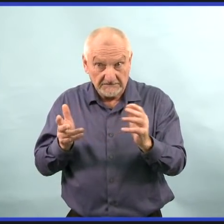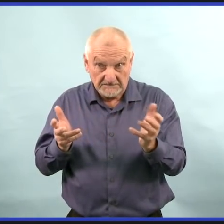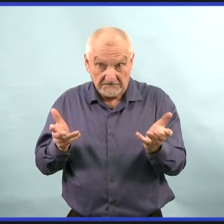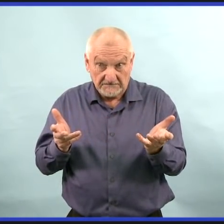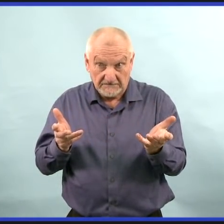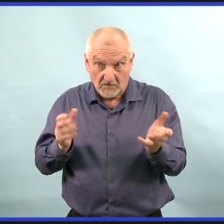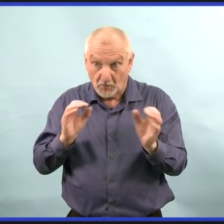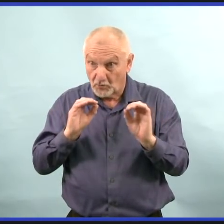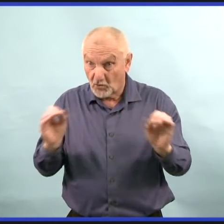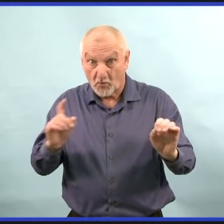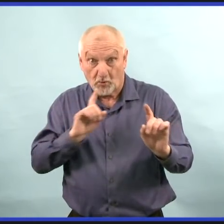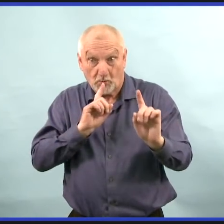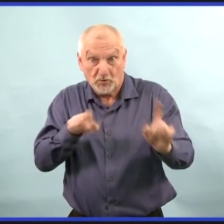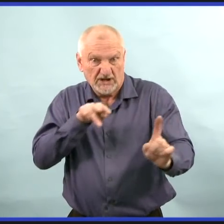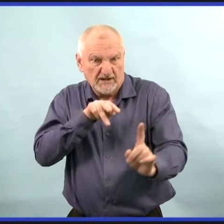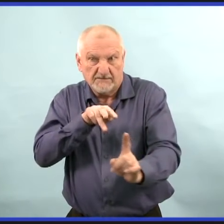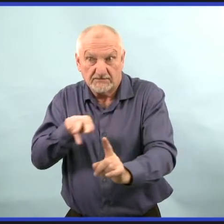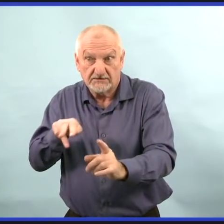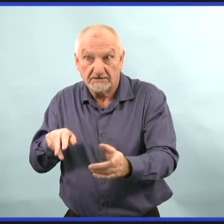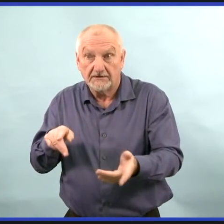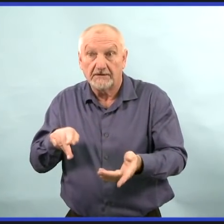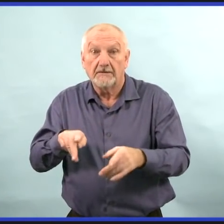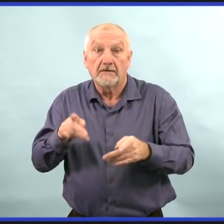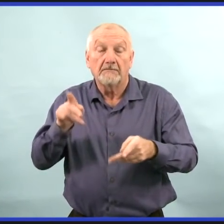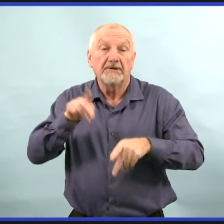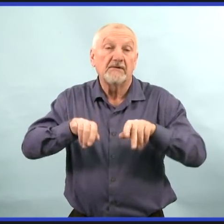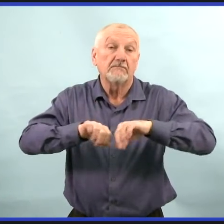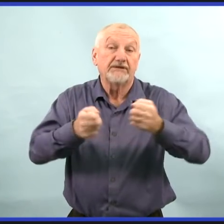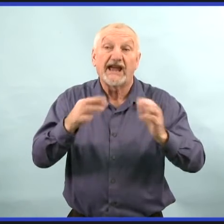and we're still seeing people breaking the rules what do you do and how long do you wait